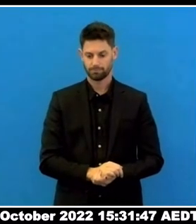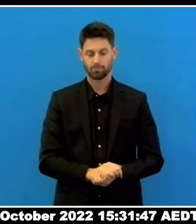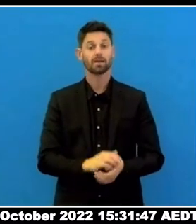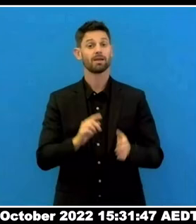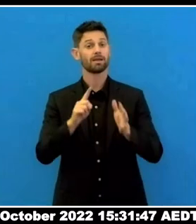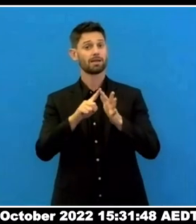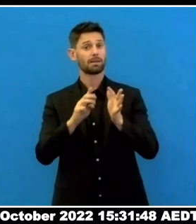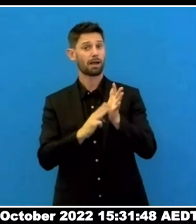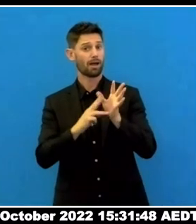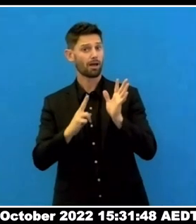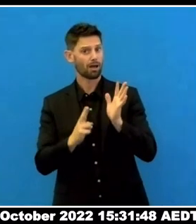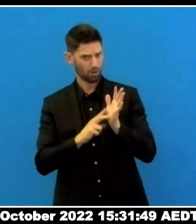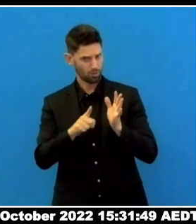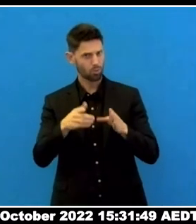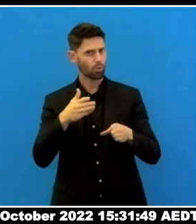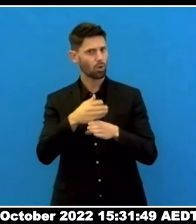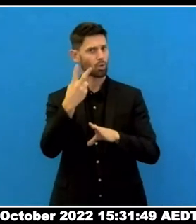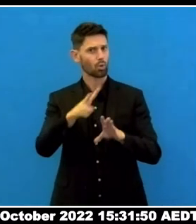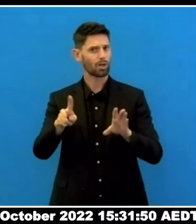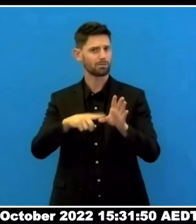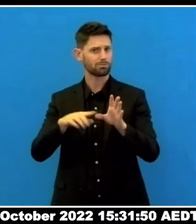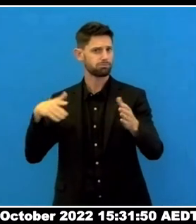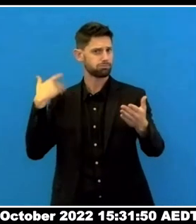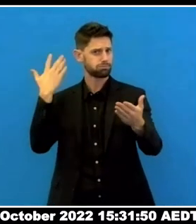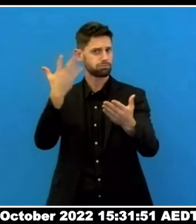you have worked with families in the community